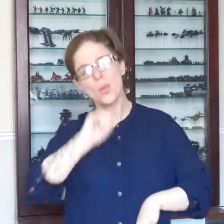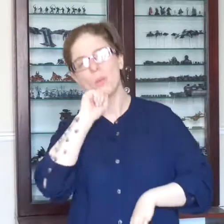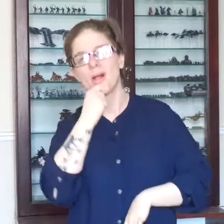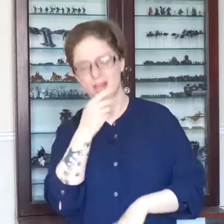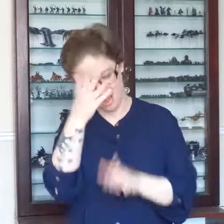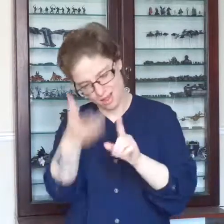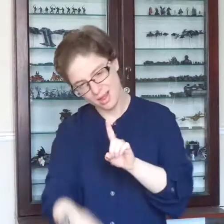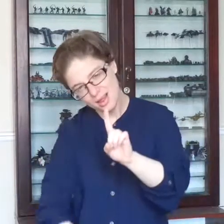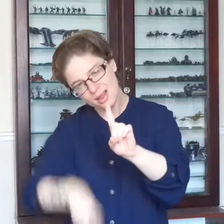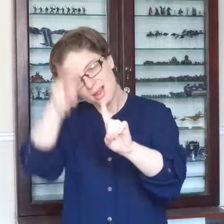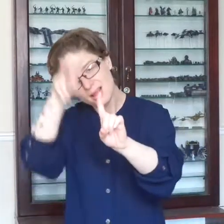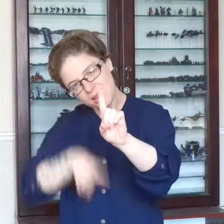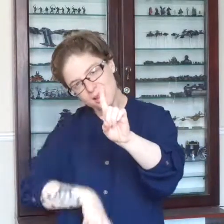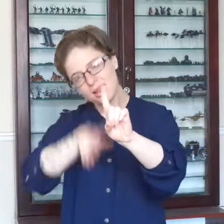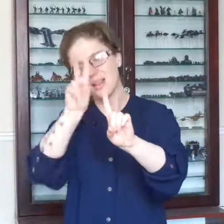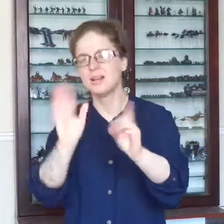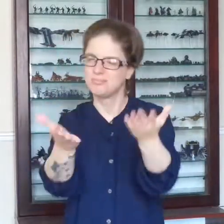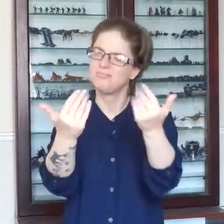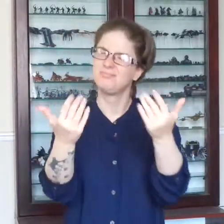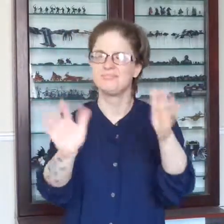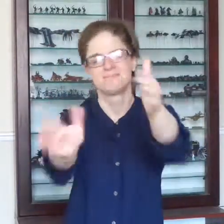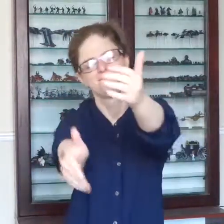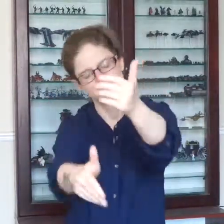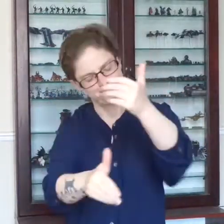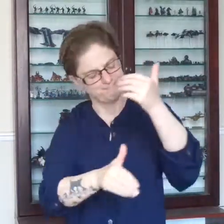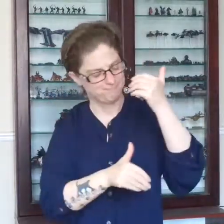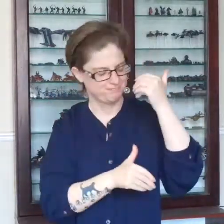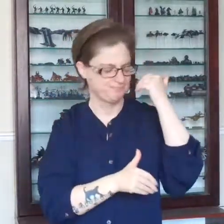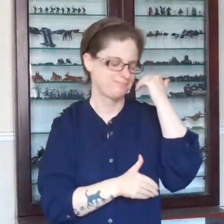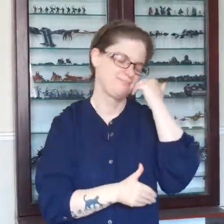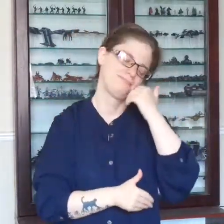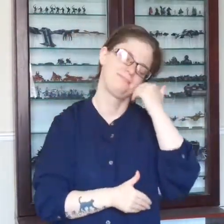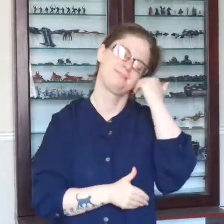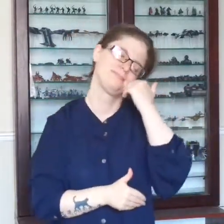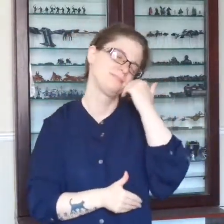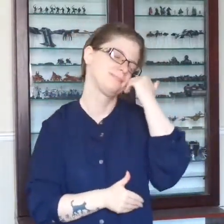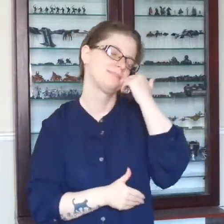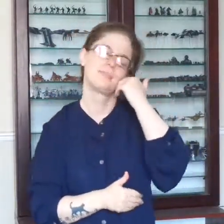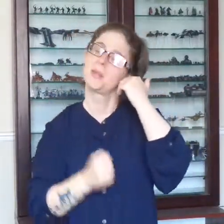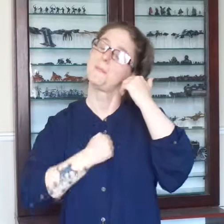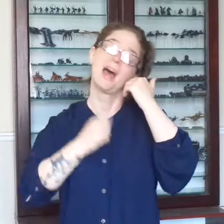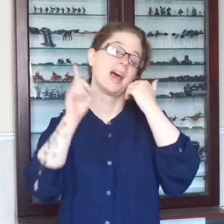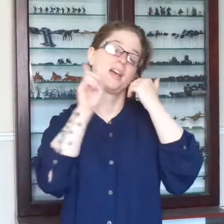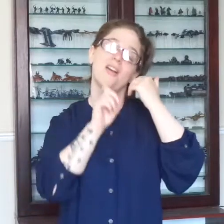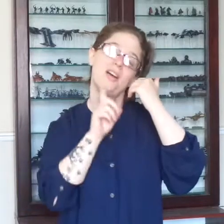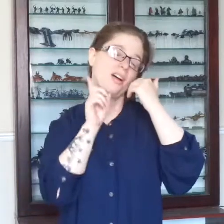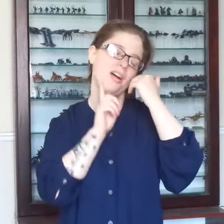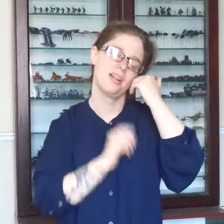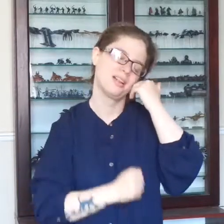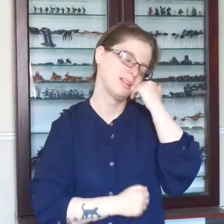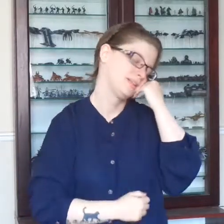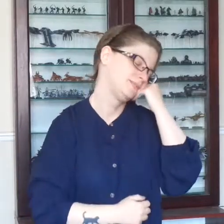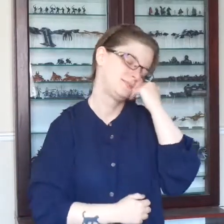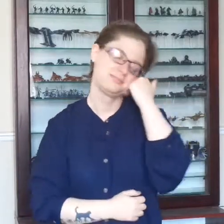Give me a minute to hold my girl Give me a minute to hold my girl